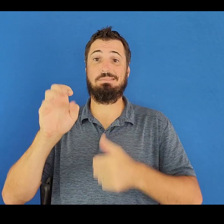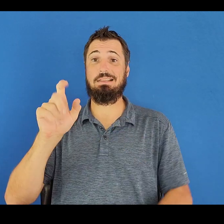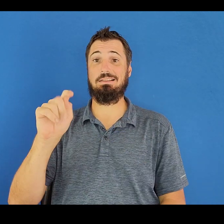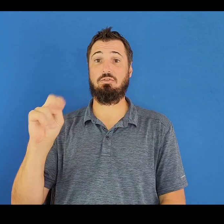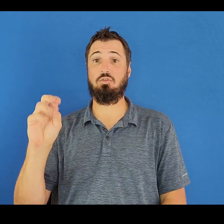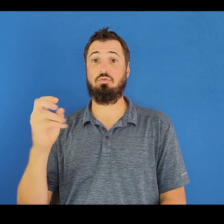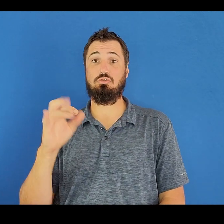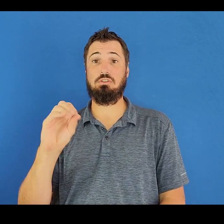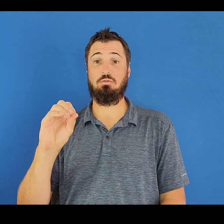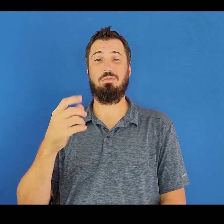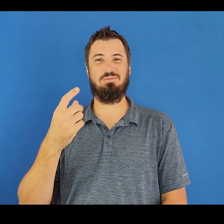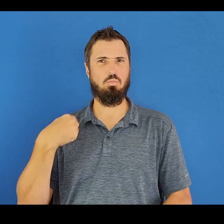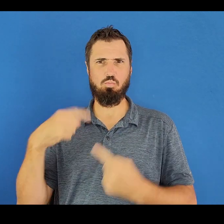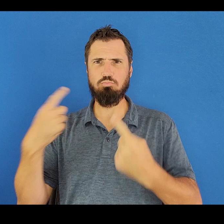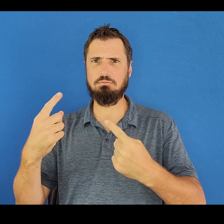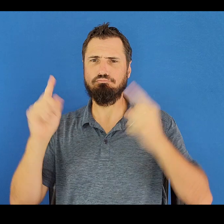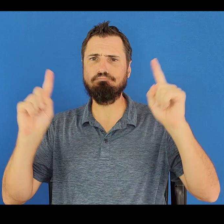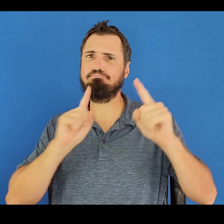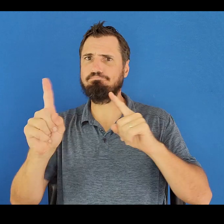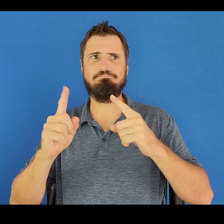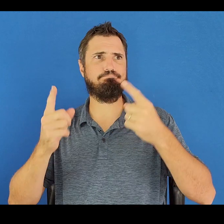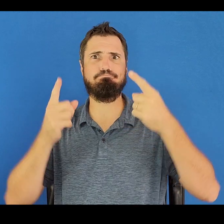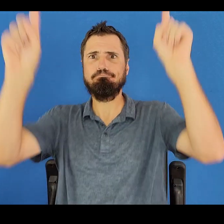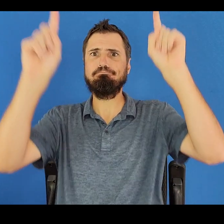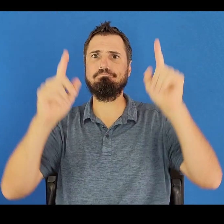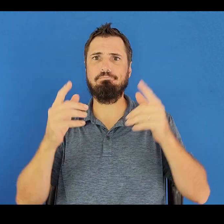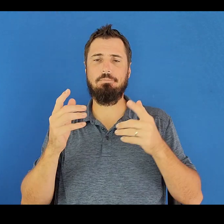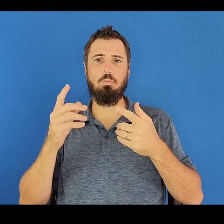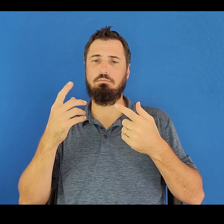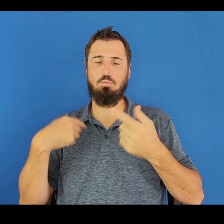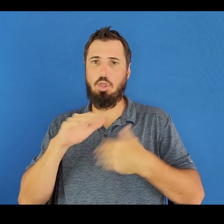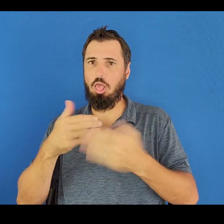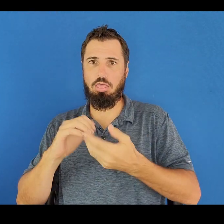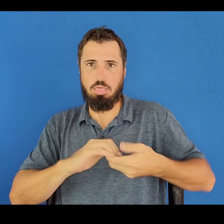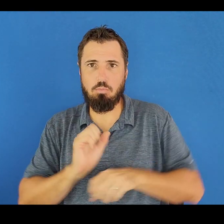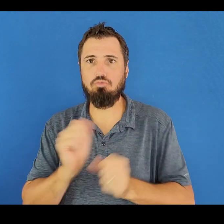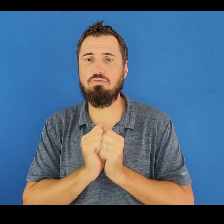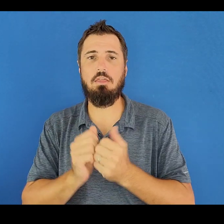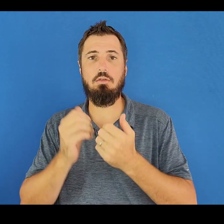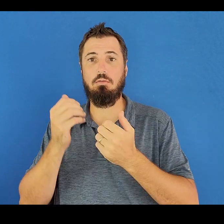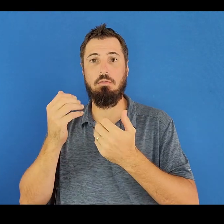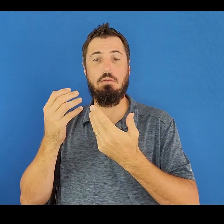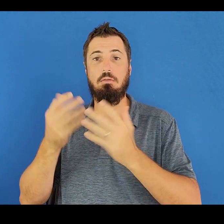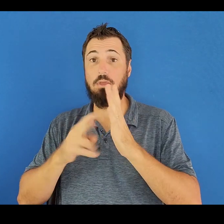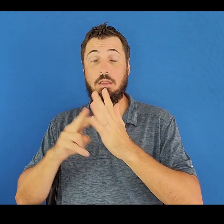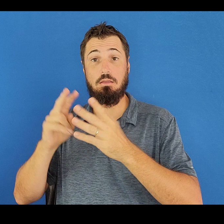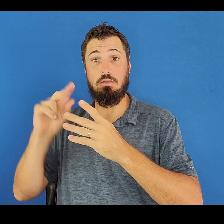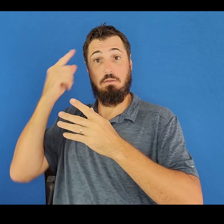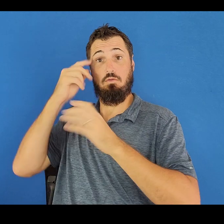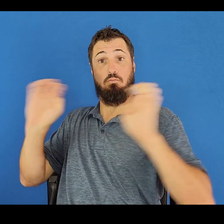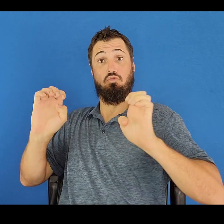We’re reached a milestone in our community’s team effort against COVID-19, with the ending of the Governor’s Emergency Order